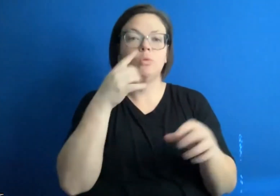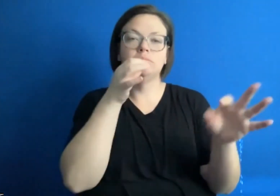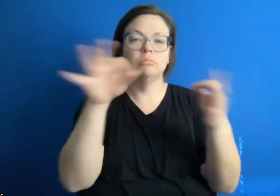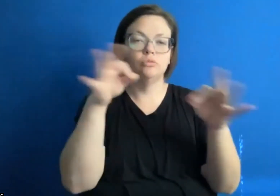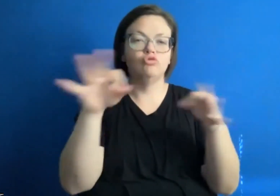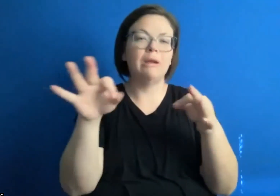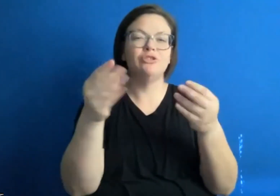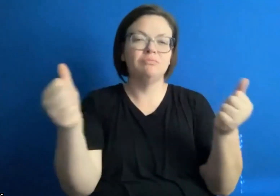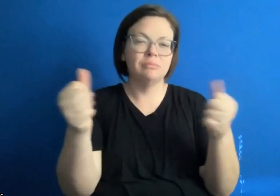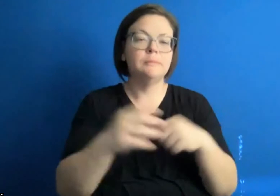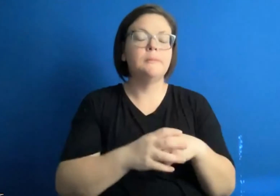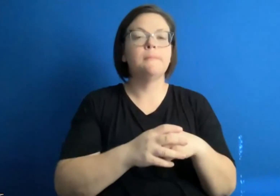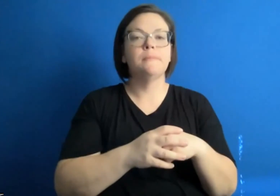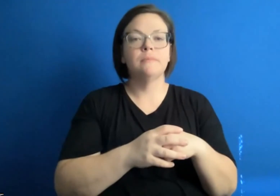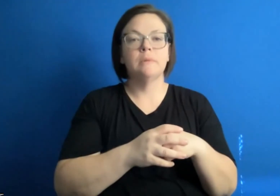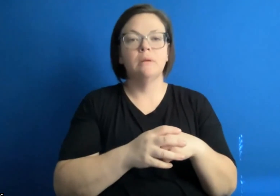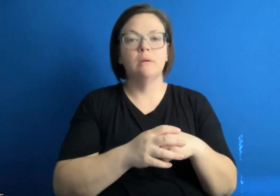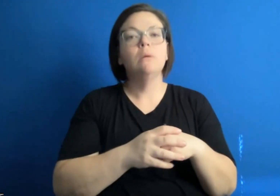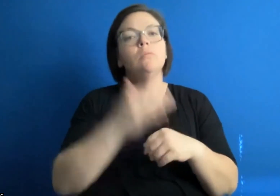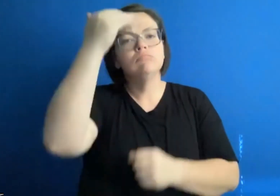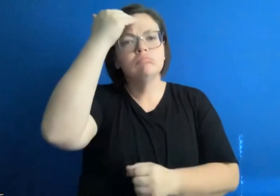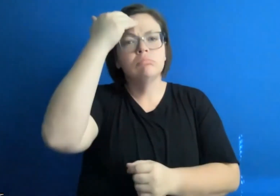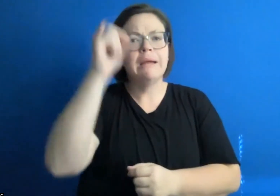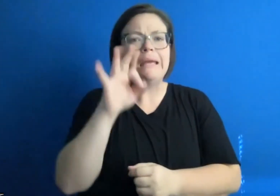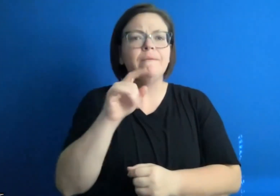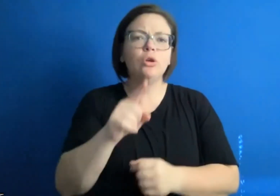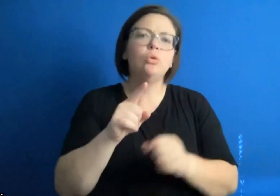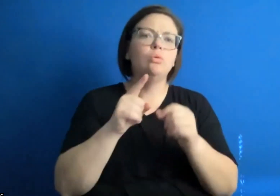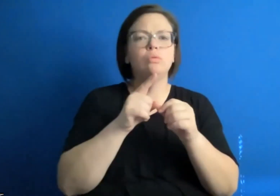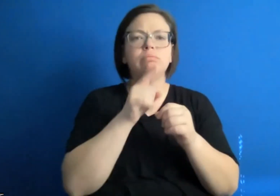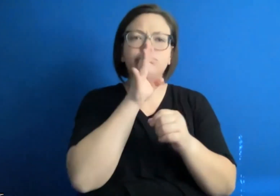background noise, be aware if you're taking up a lot of space and try to make room for